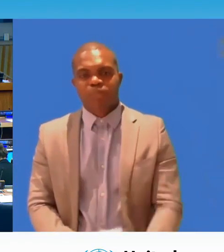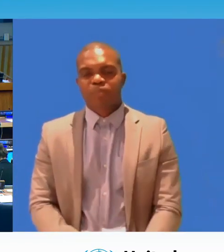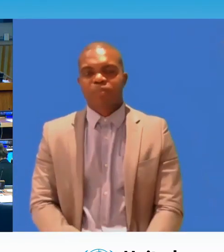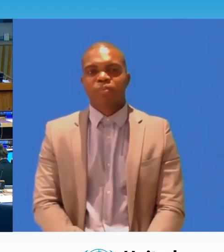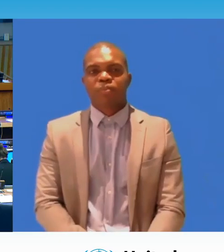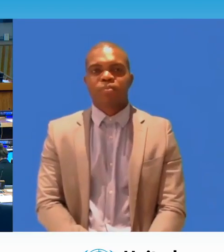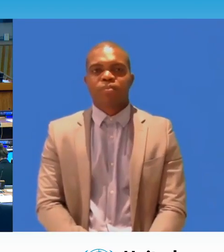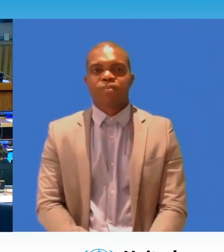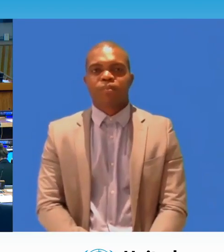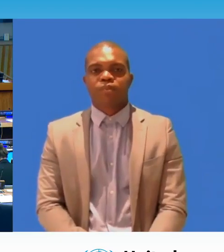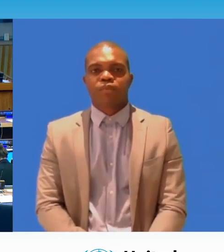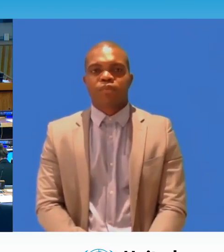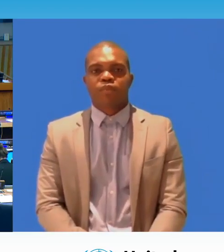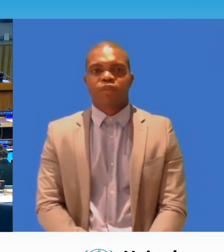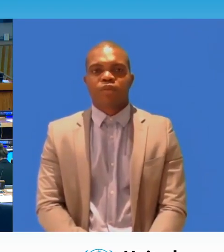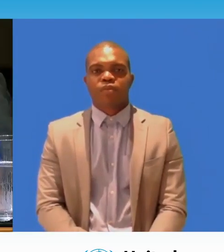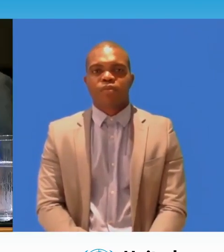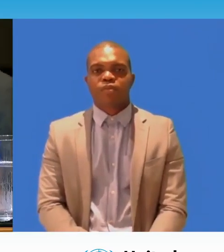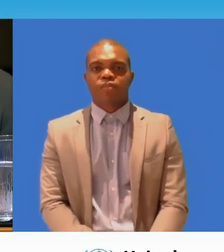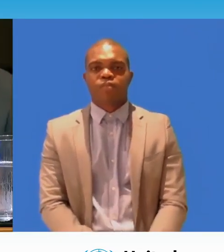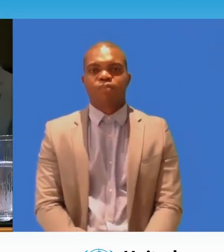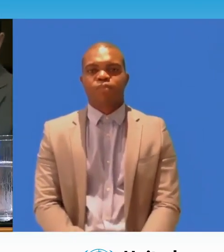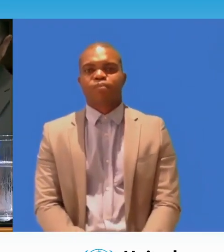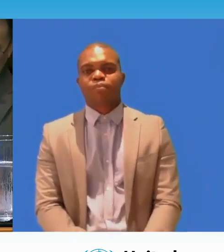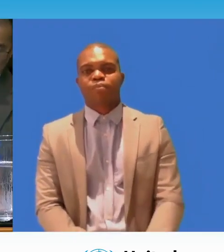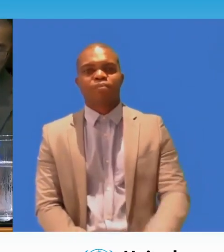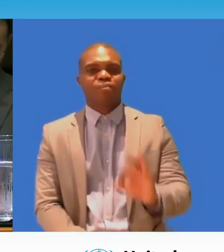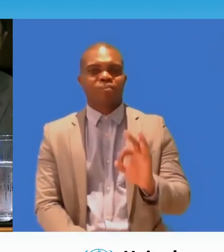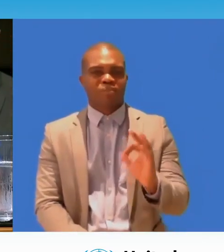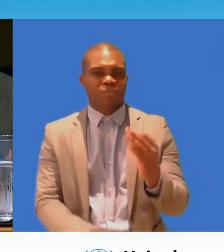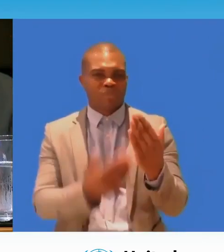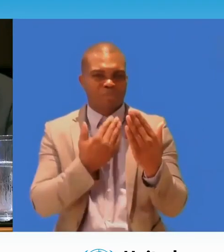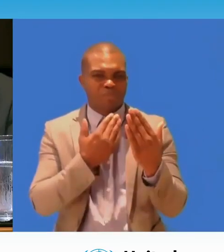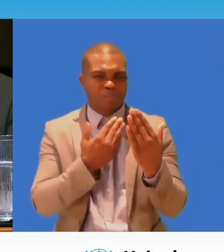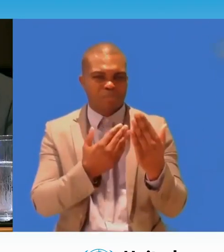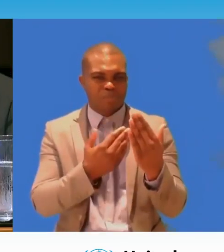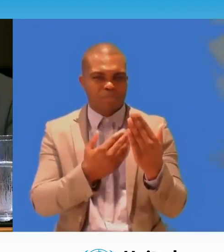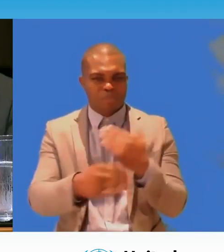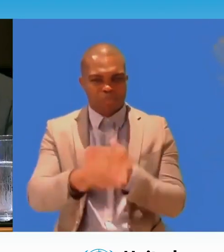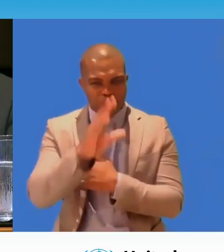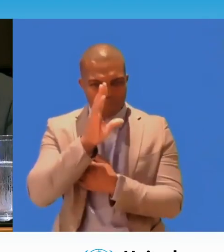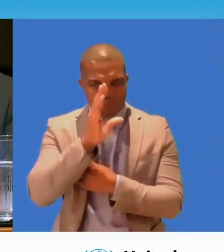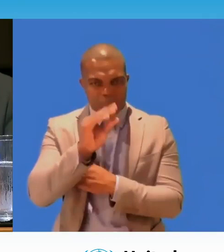thank you Mr makawi for your uh insightful presentation and I would like to thank all